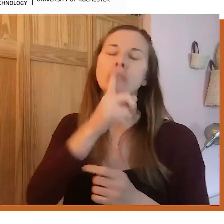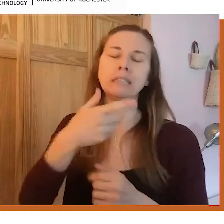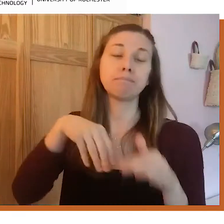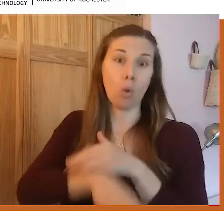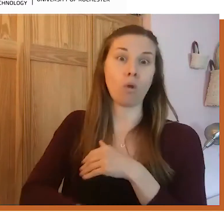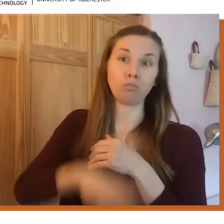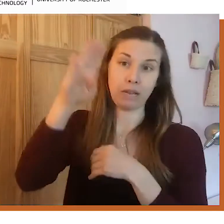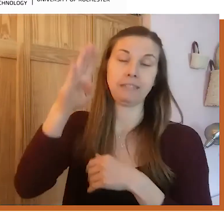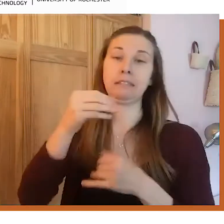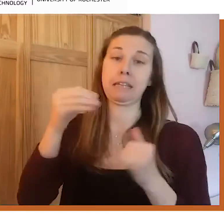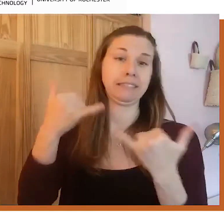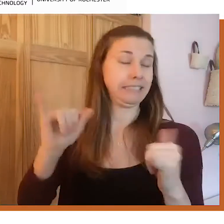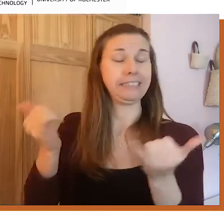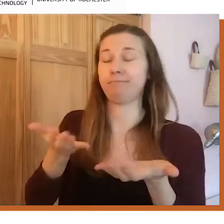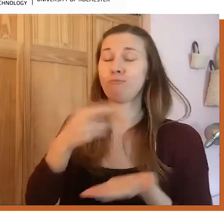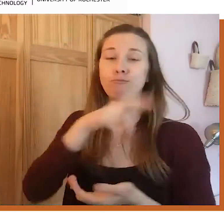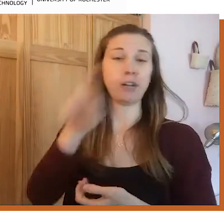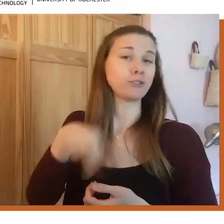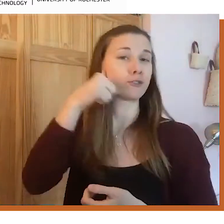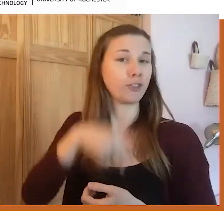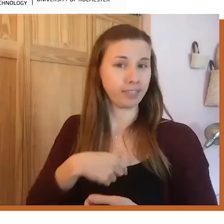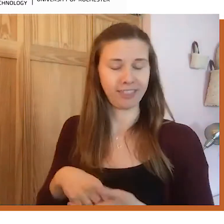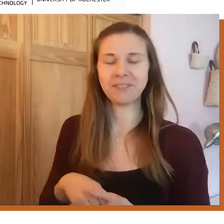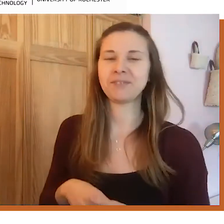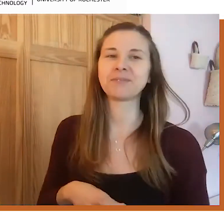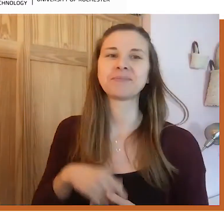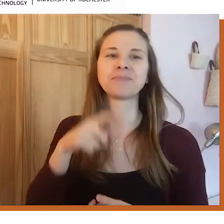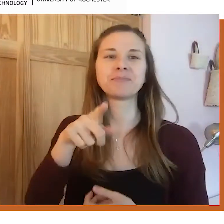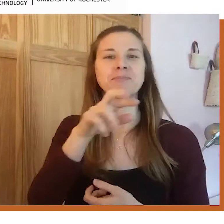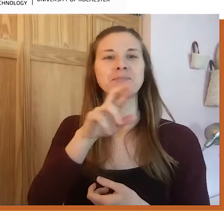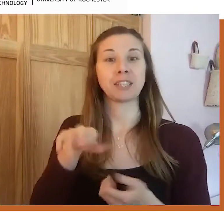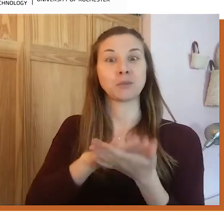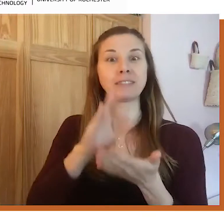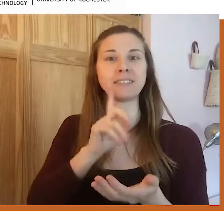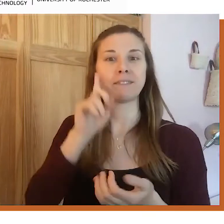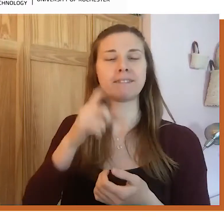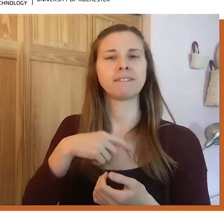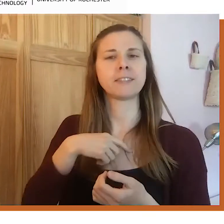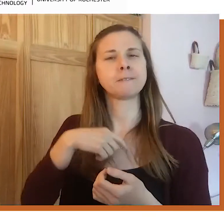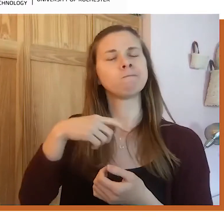I am a Rochester girl, was born and raised here in Rochester, love it here,